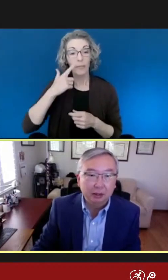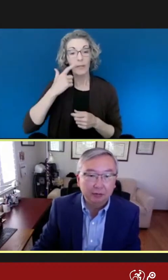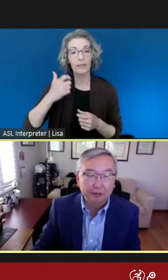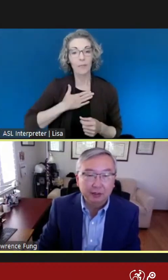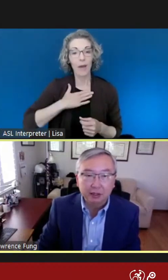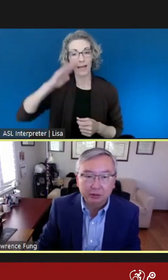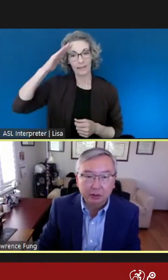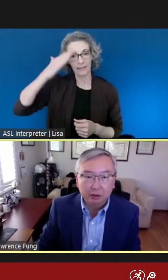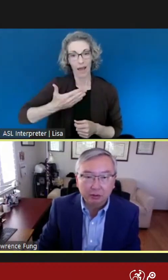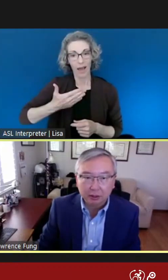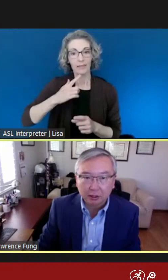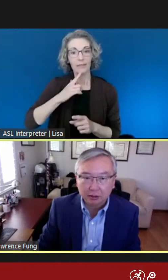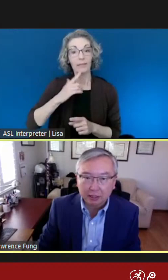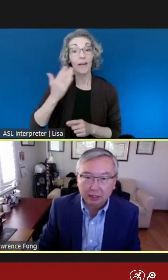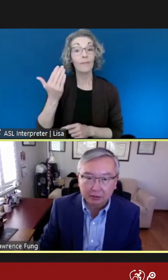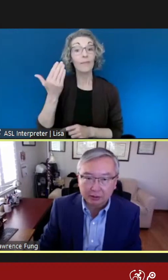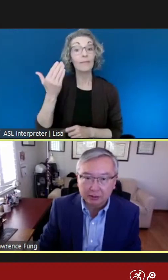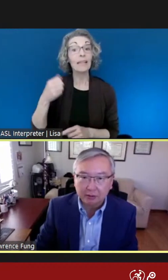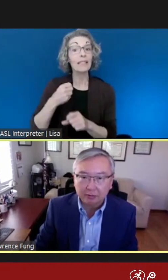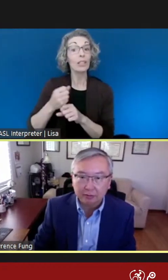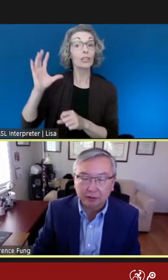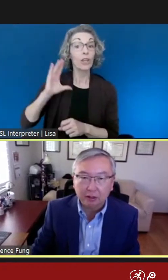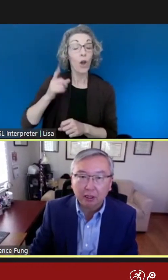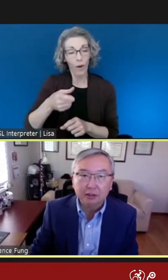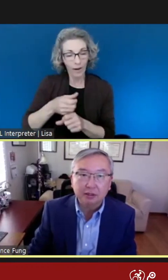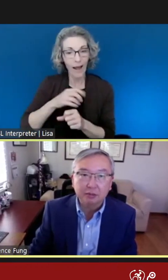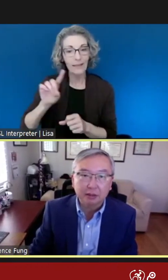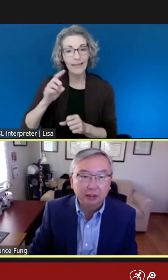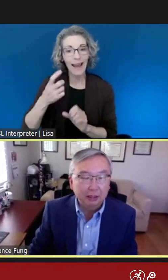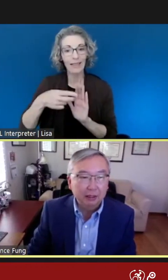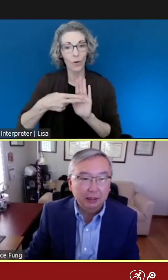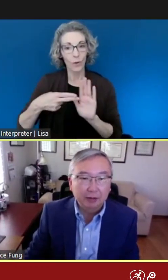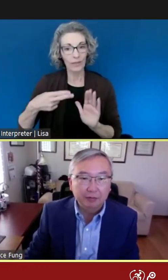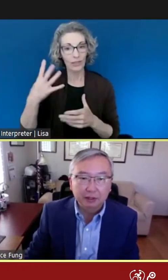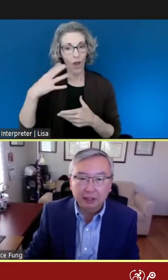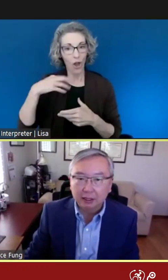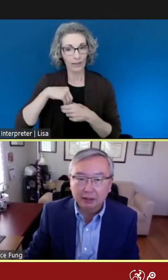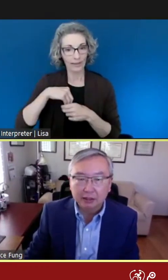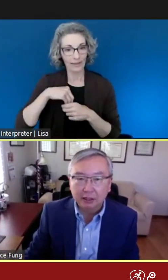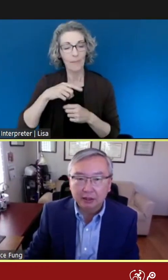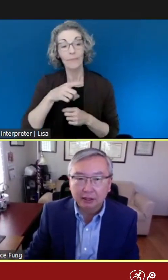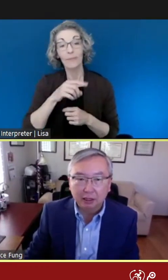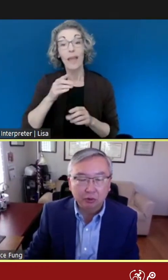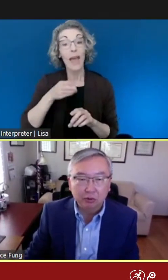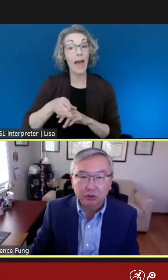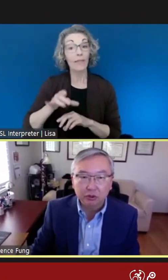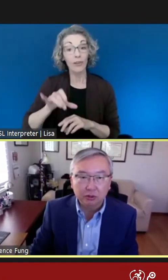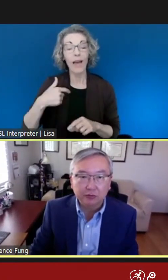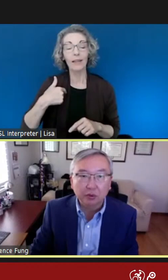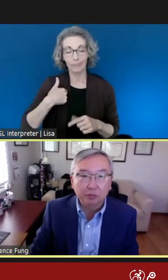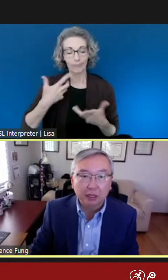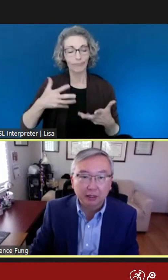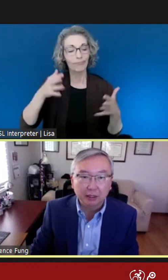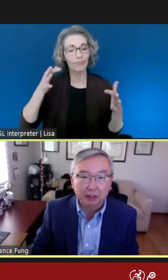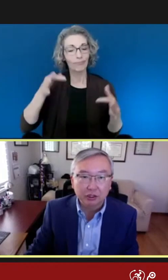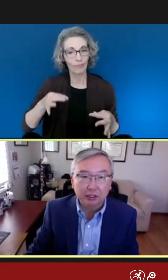15 years ago, he got the diagnosis of autism and after that I decided that I'm going to devote my energy and